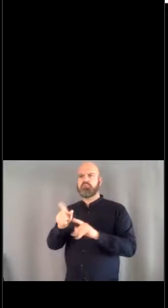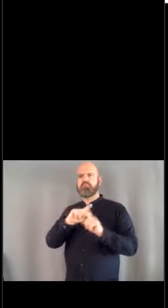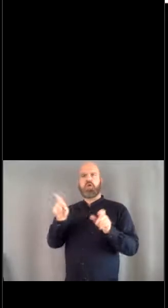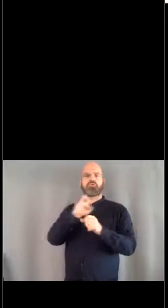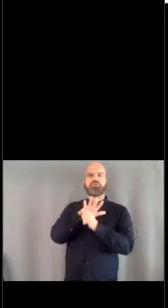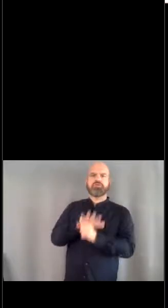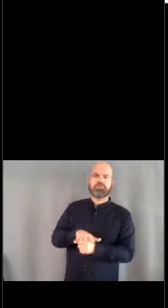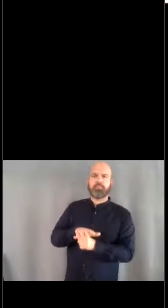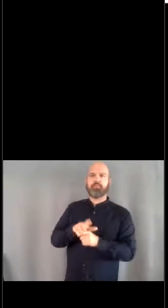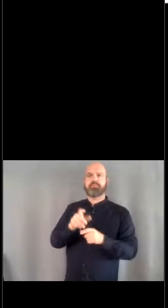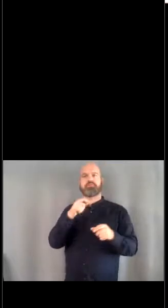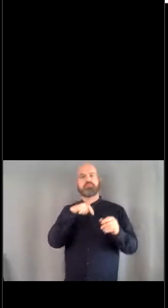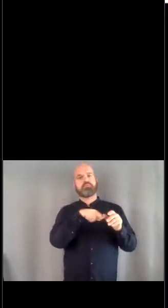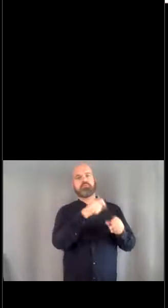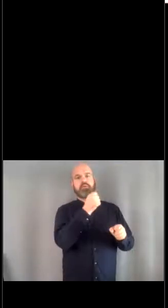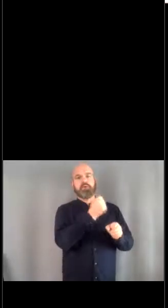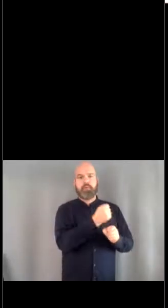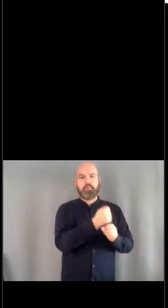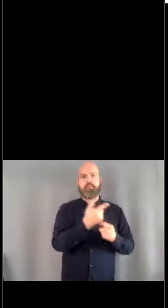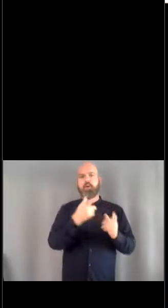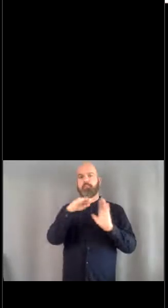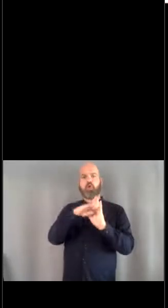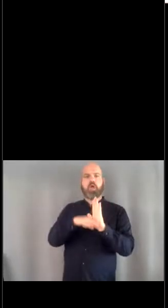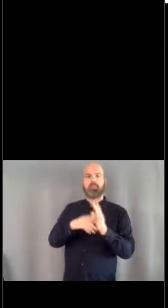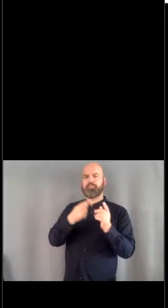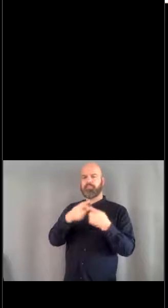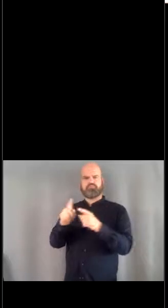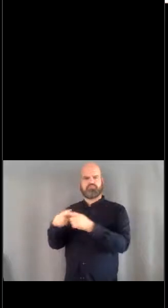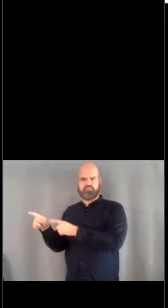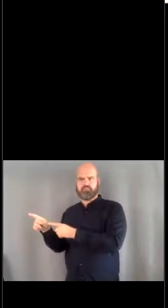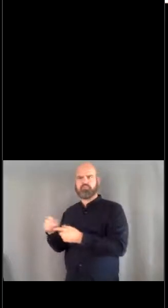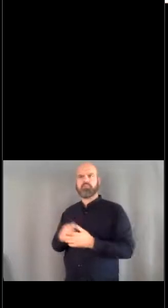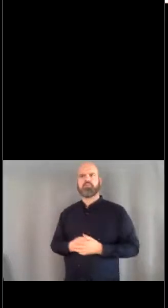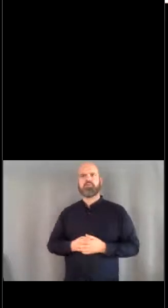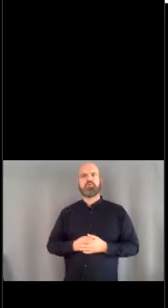I think of social protection programmes not as social protection programmes